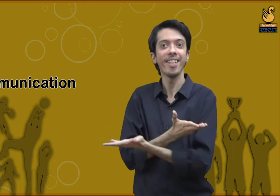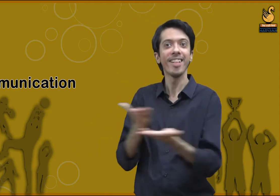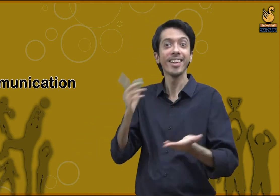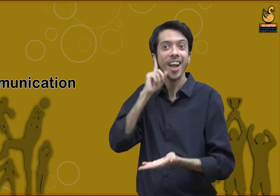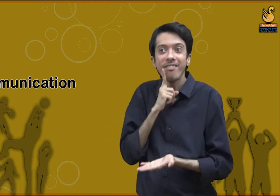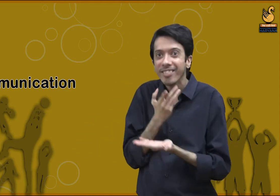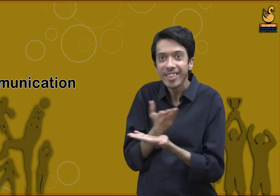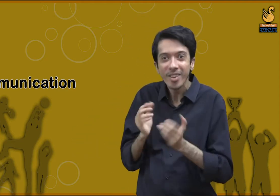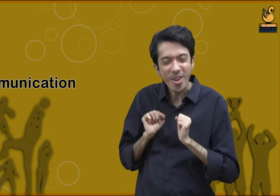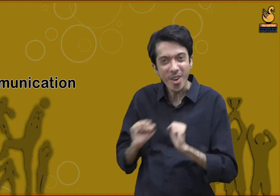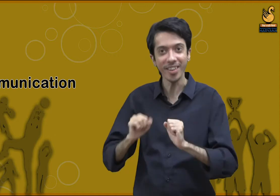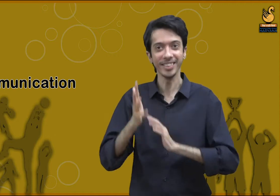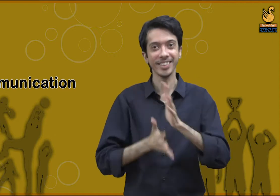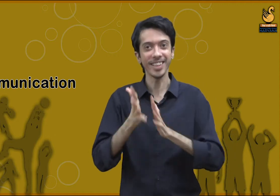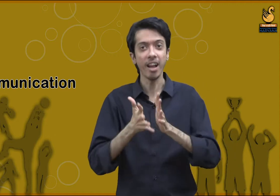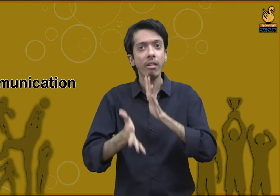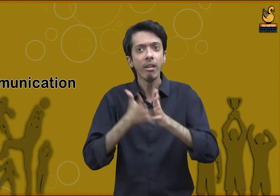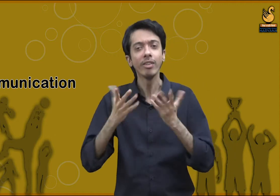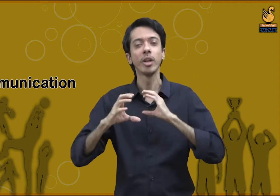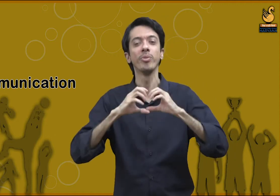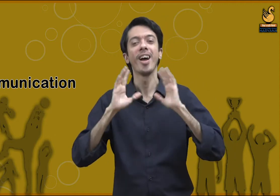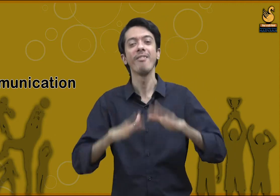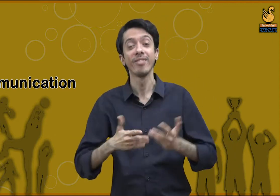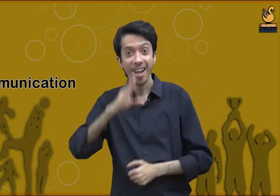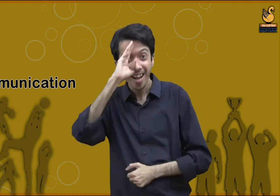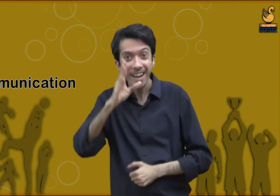Sign language is used by the deaf people to communicate with each other.